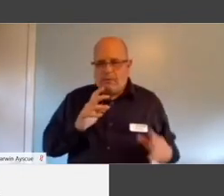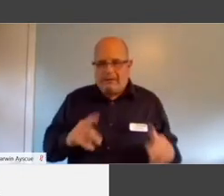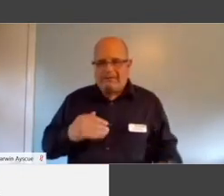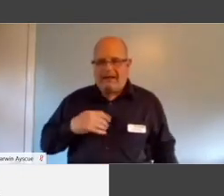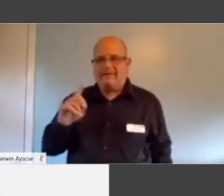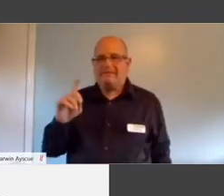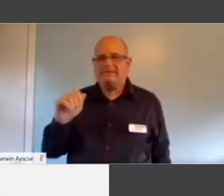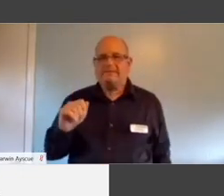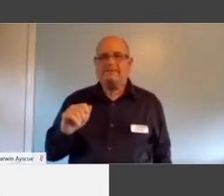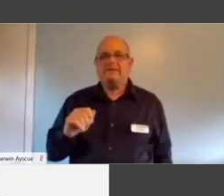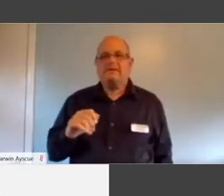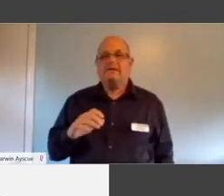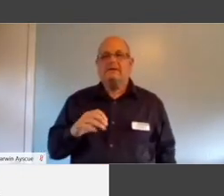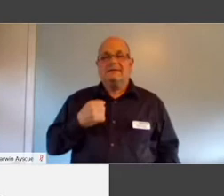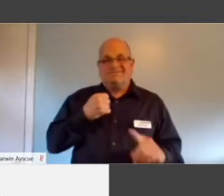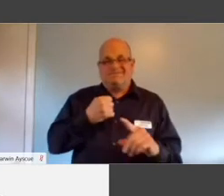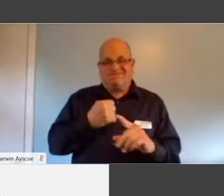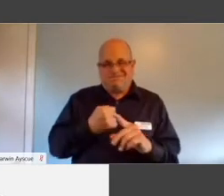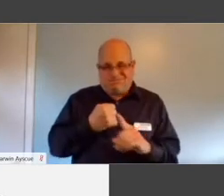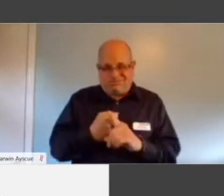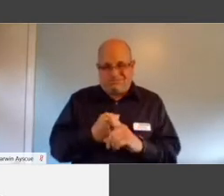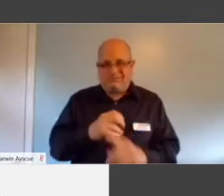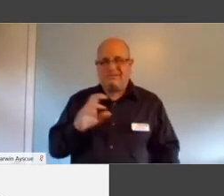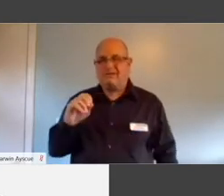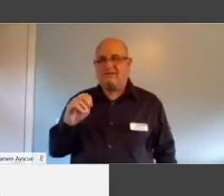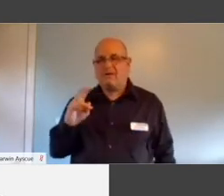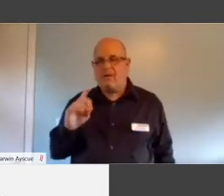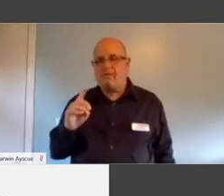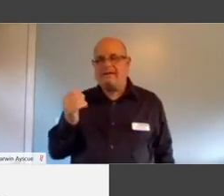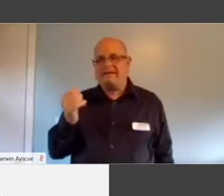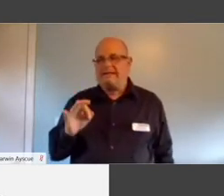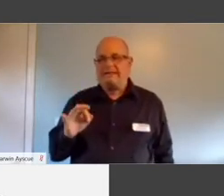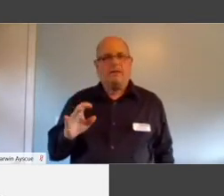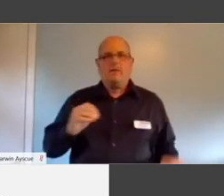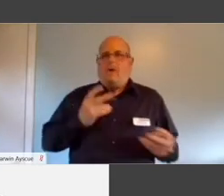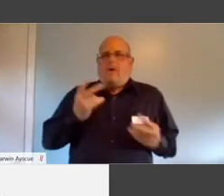So when COVID‑19 came out all of a sudden you were hearing no visitors in the hospital,